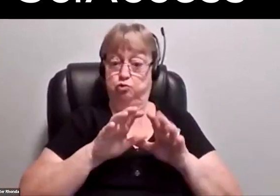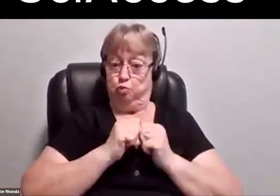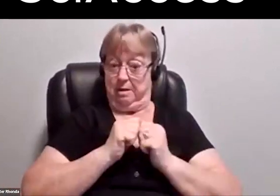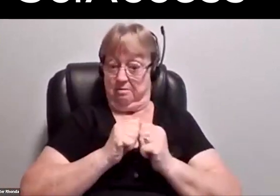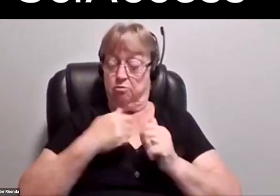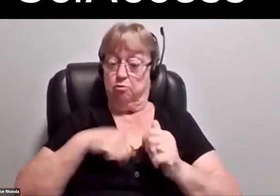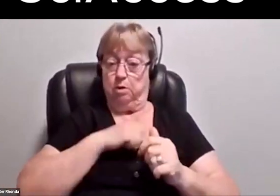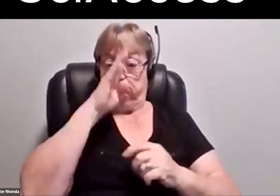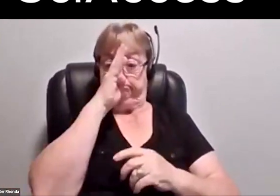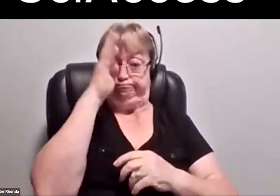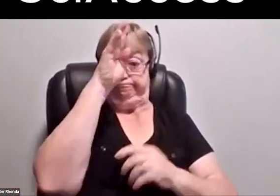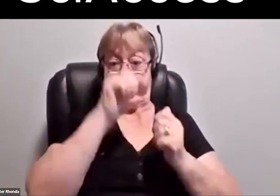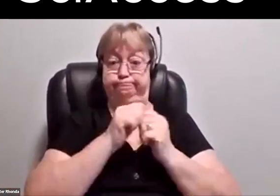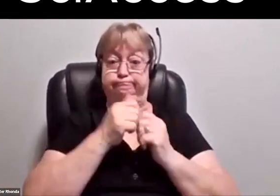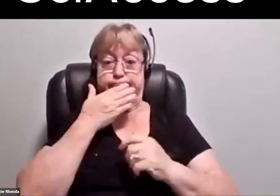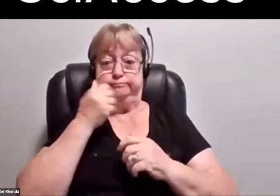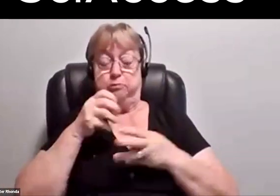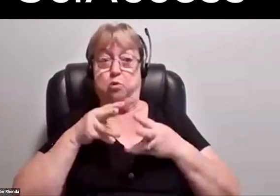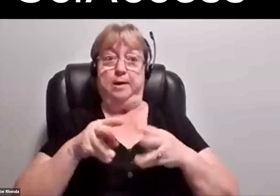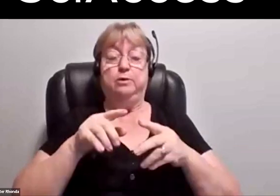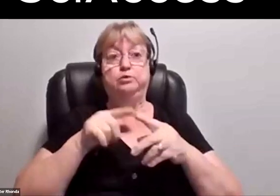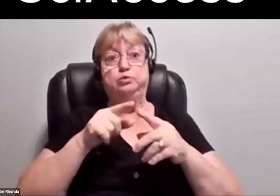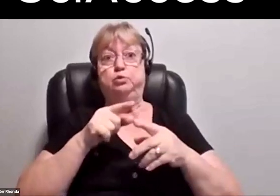of advancing science for all.